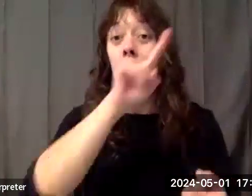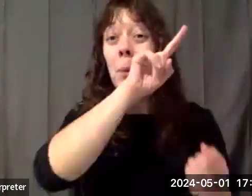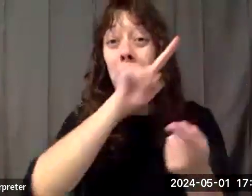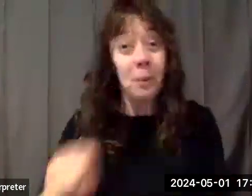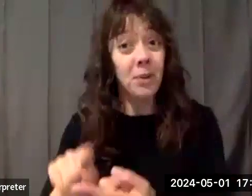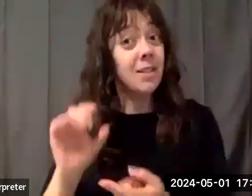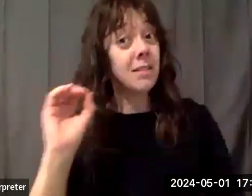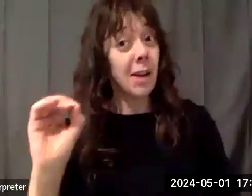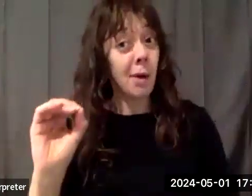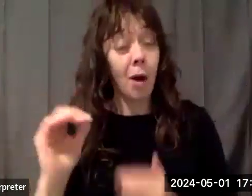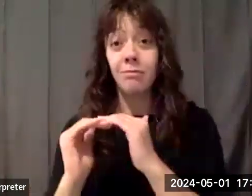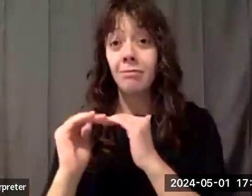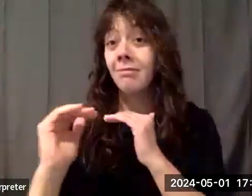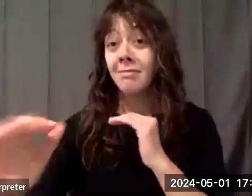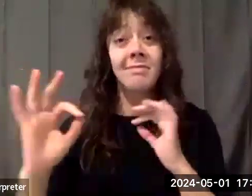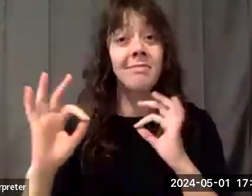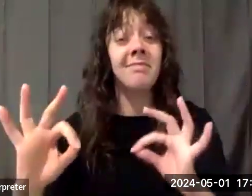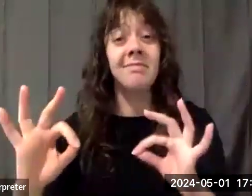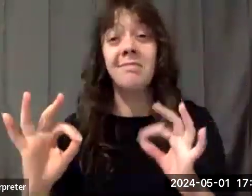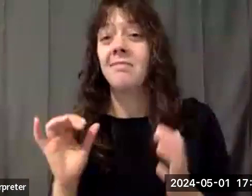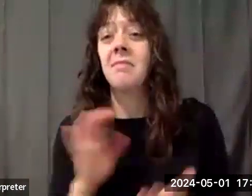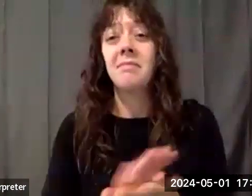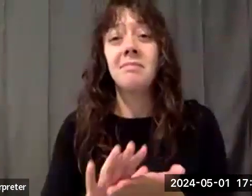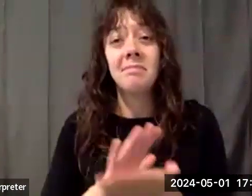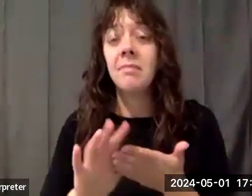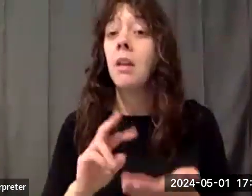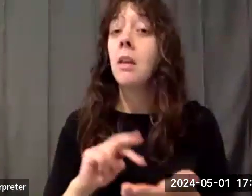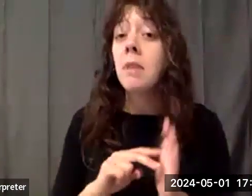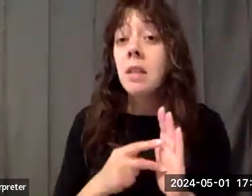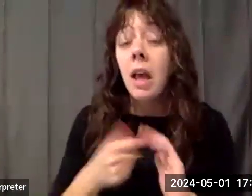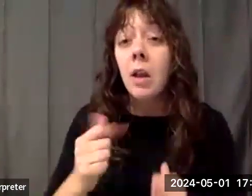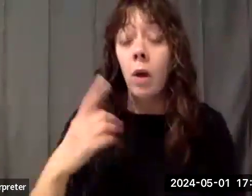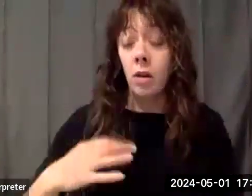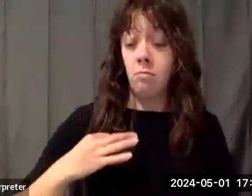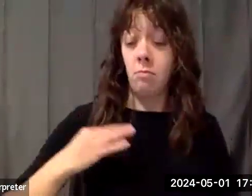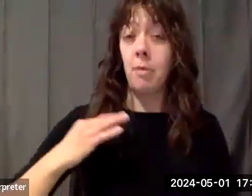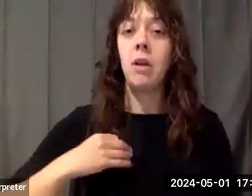So today any application that gets deemed non-routine and shows up to the board could potentially be